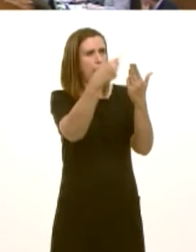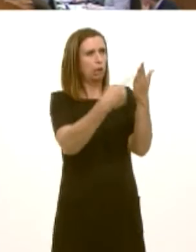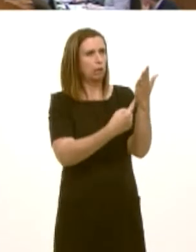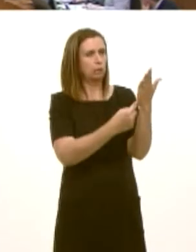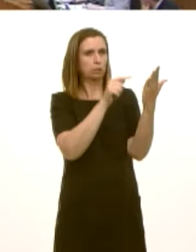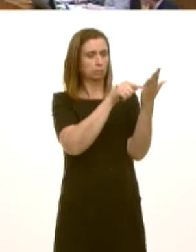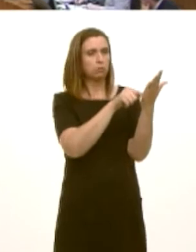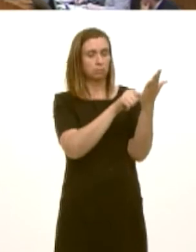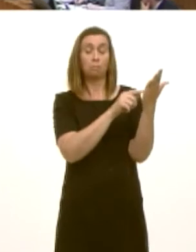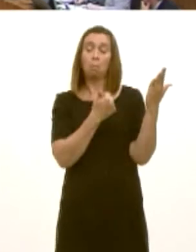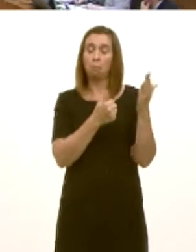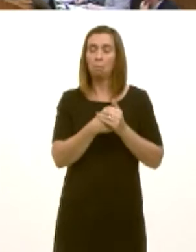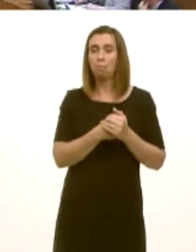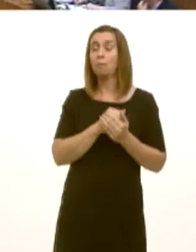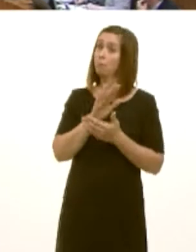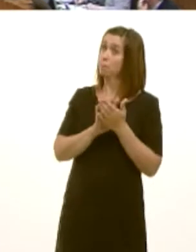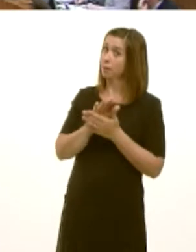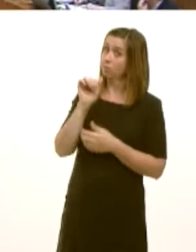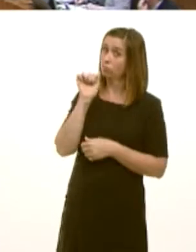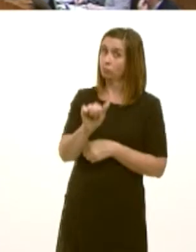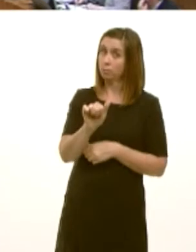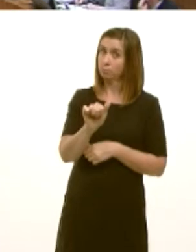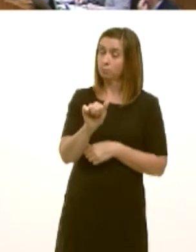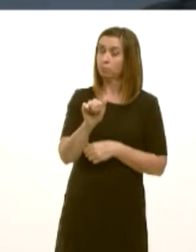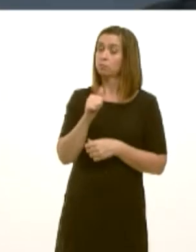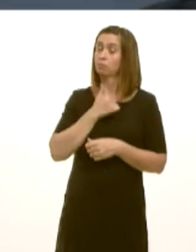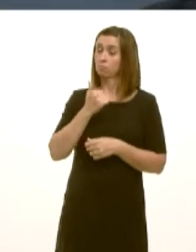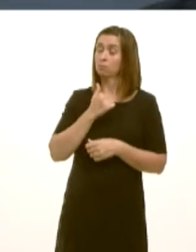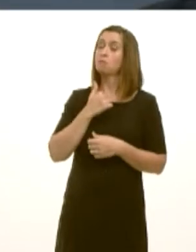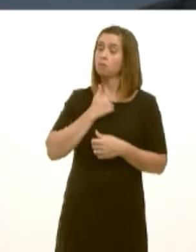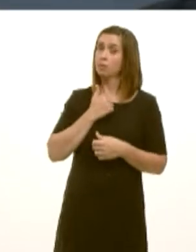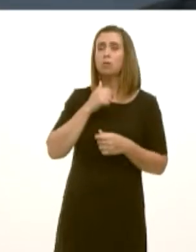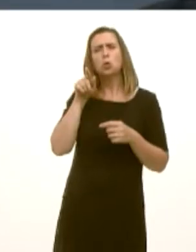In that case, if itís your intention it should be so, what assessment will your Government